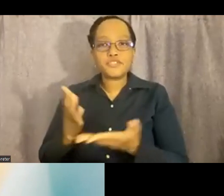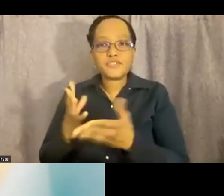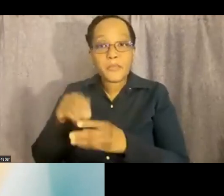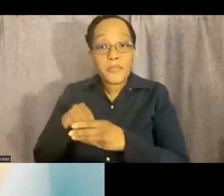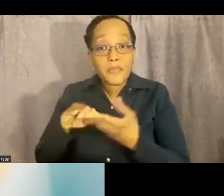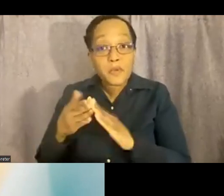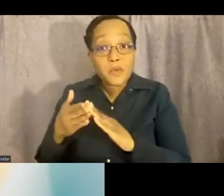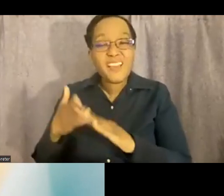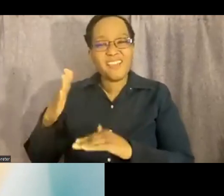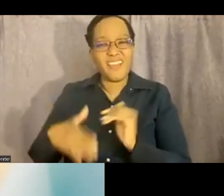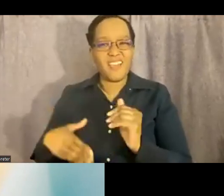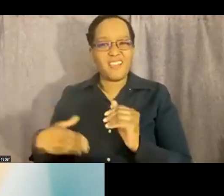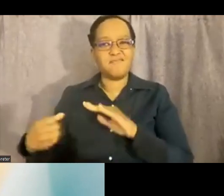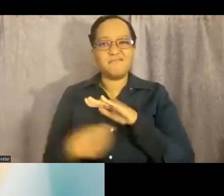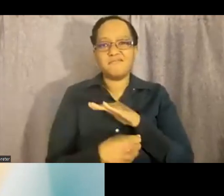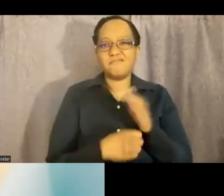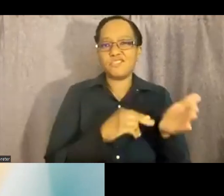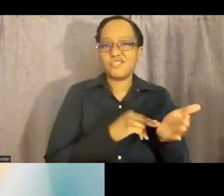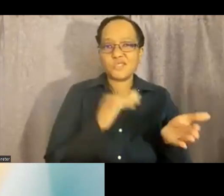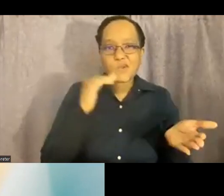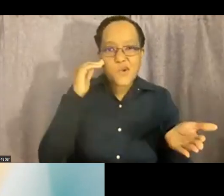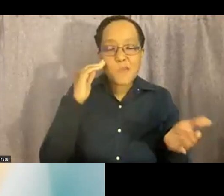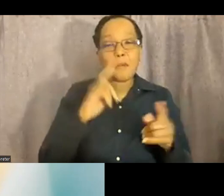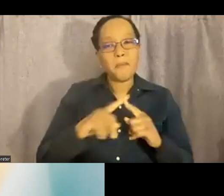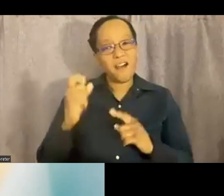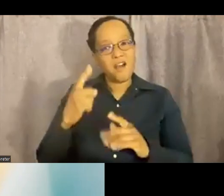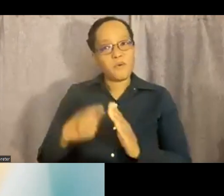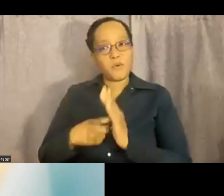federal, state and local government to all work together on another complexity.